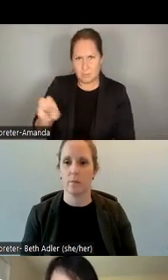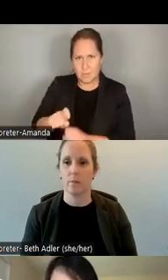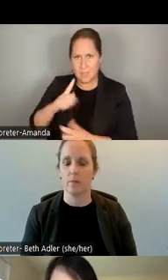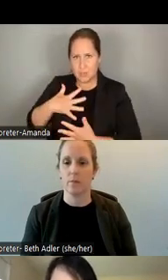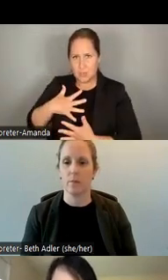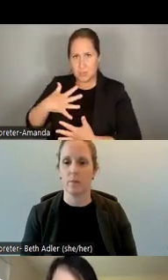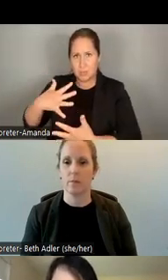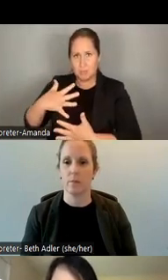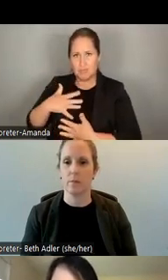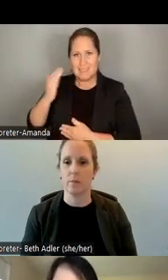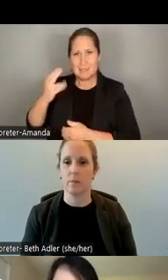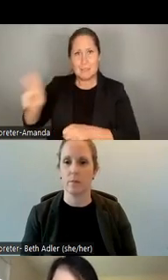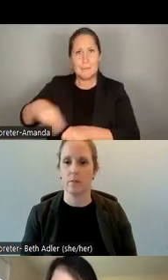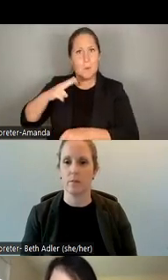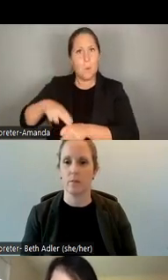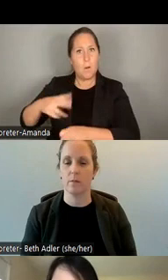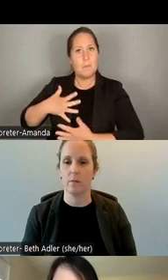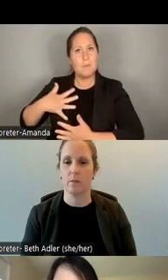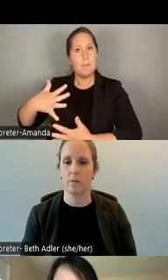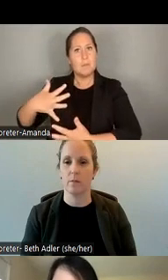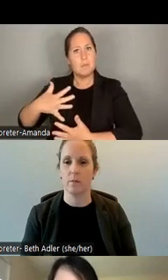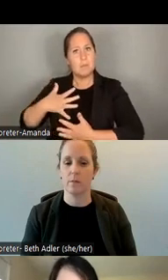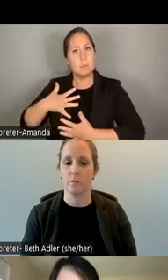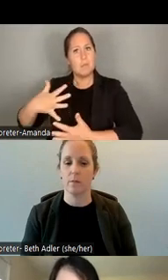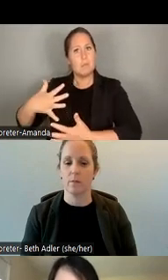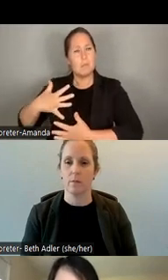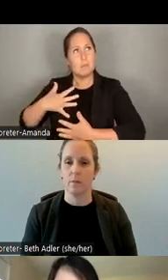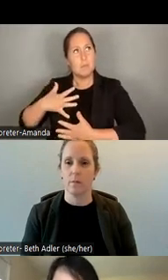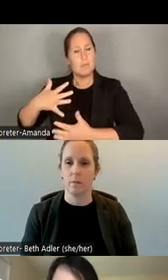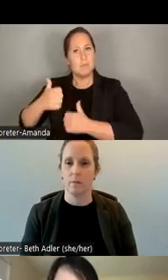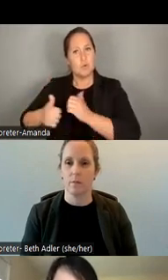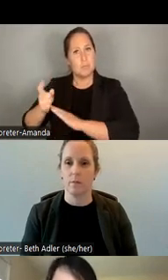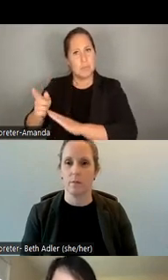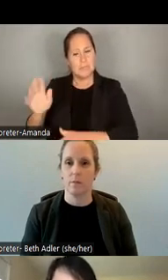a normal respiratory rate before moving on um and and you know for those who aren't trained